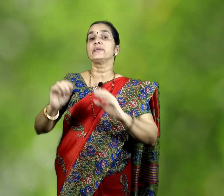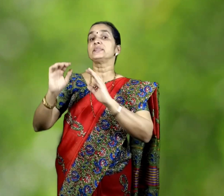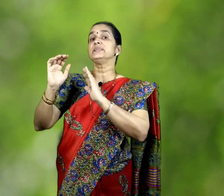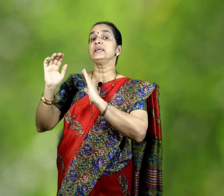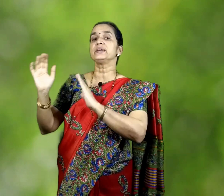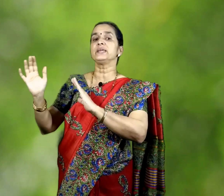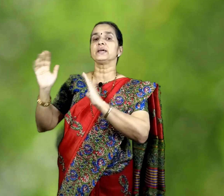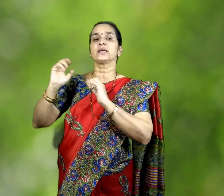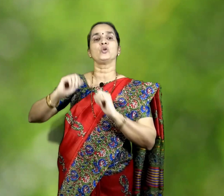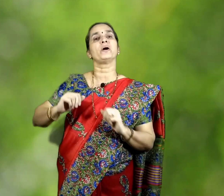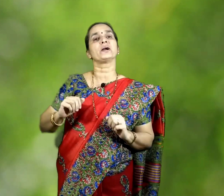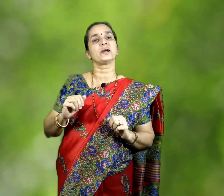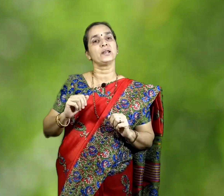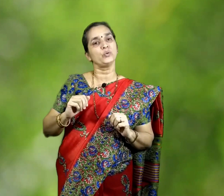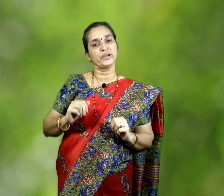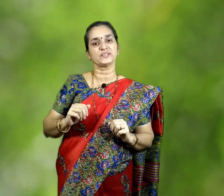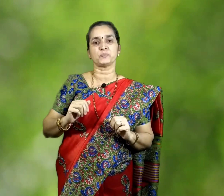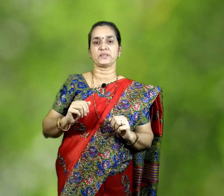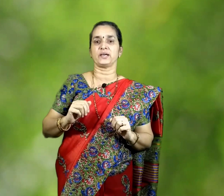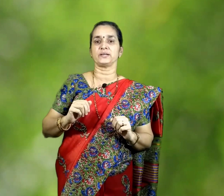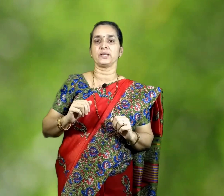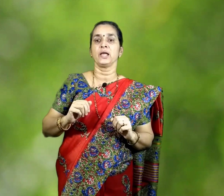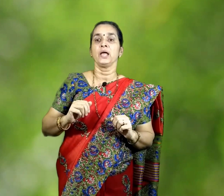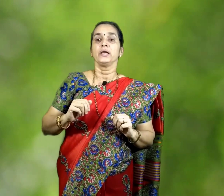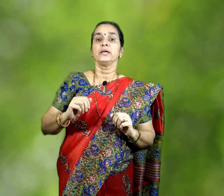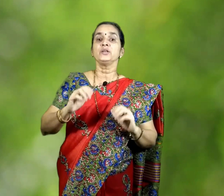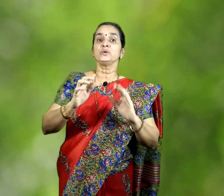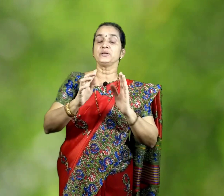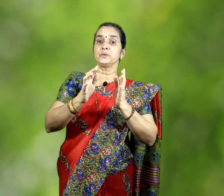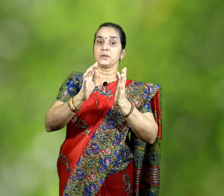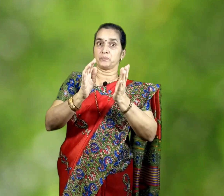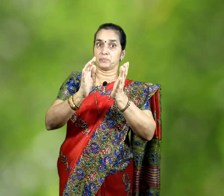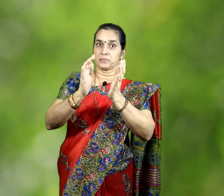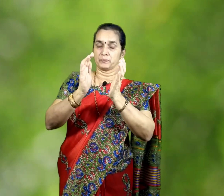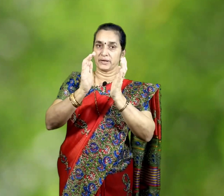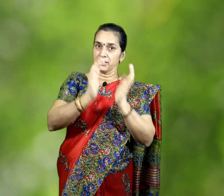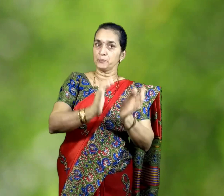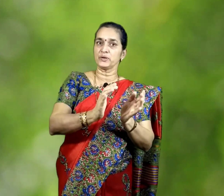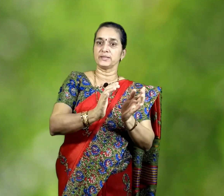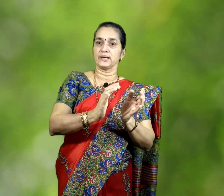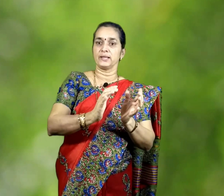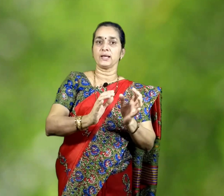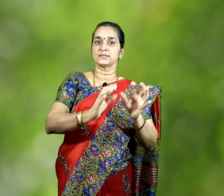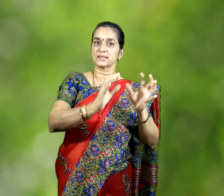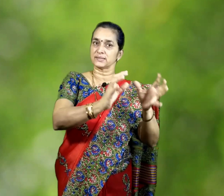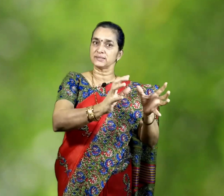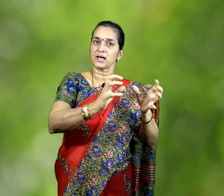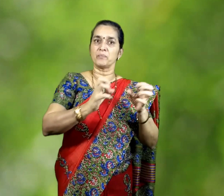Similarly it was also observed in Nilgiri forests. The people who managed the dead monkeys of